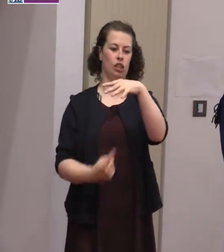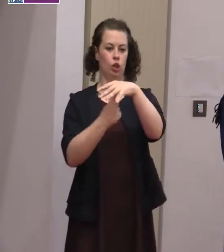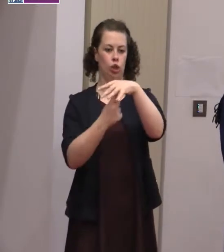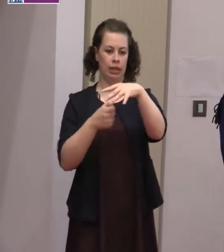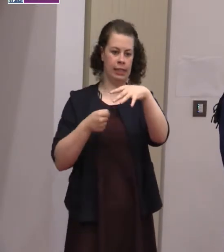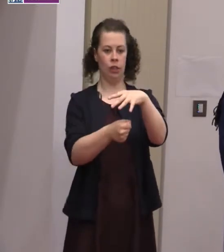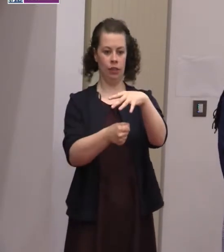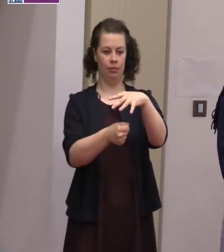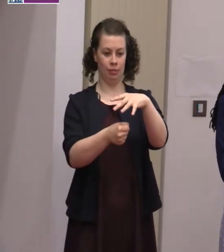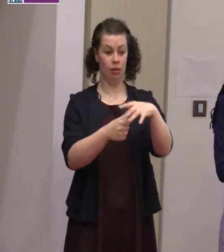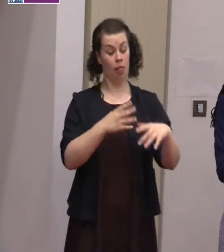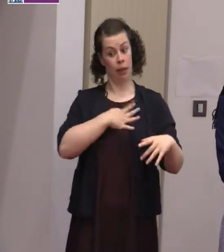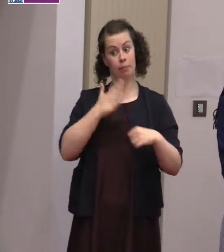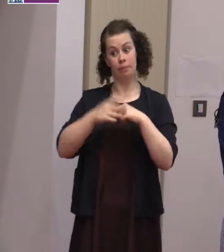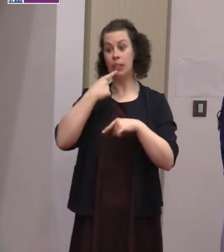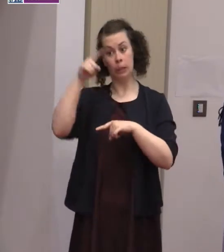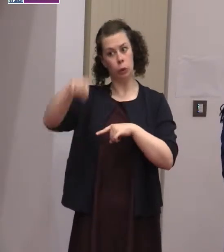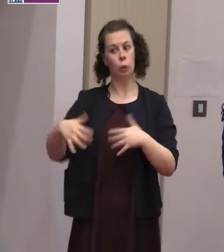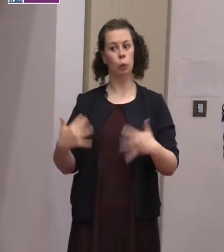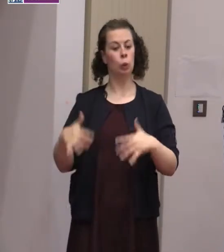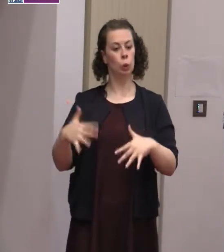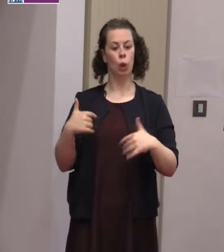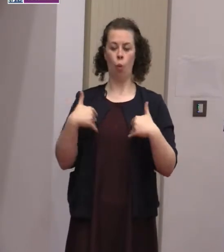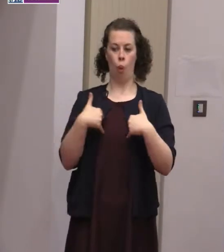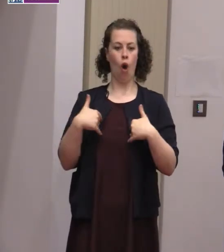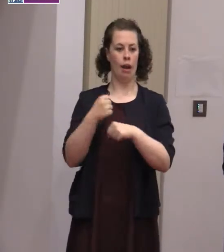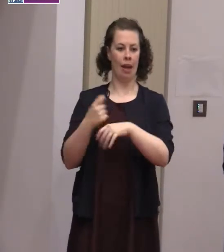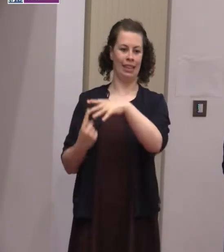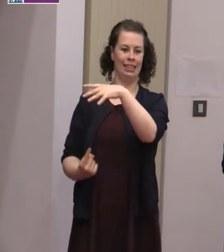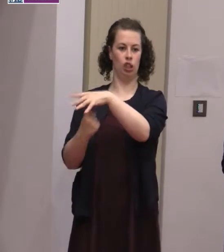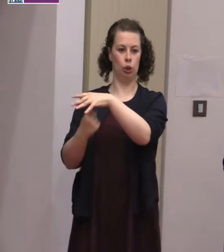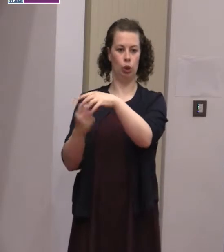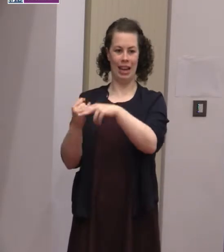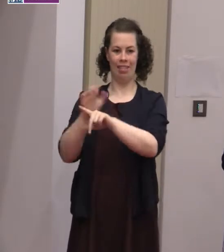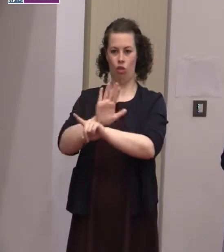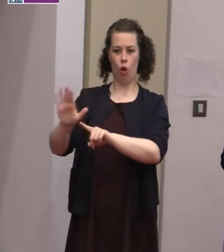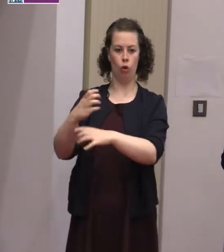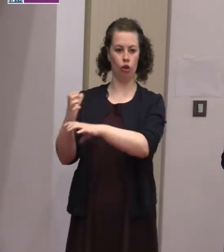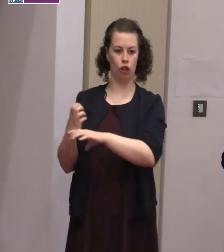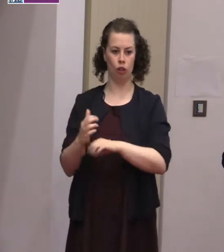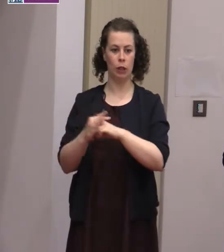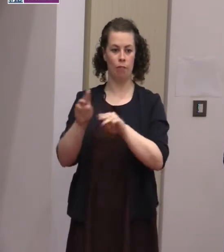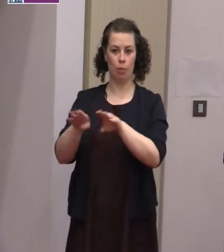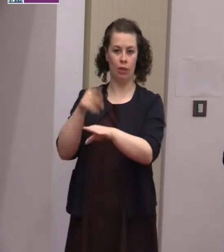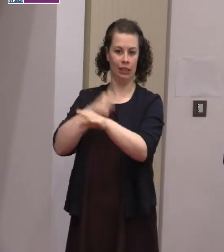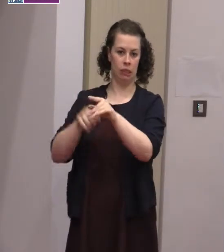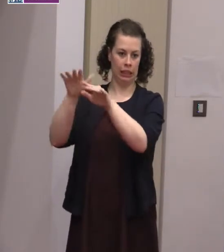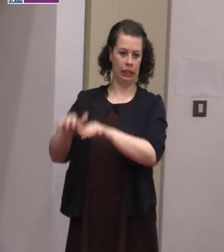with disabilities.